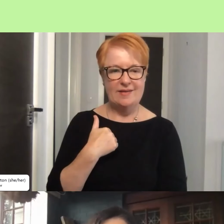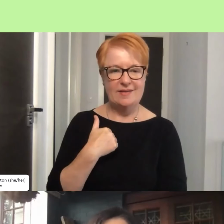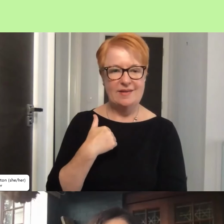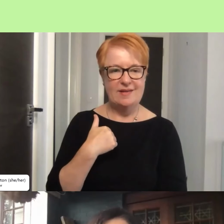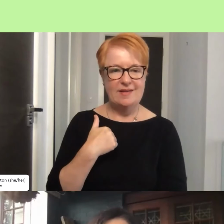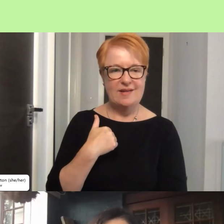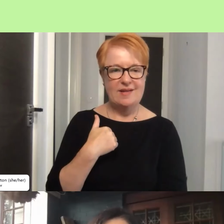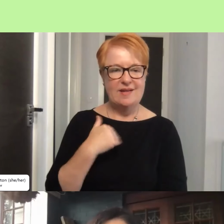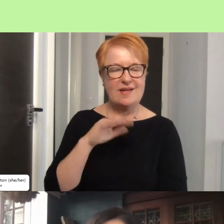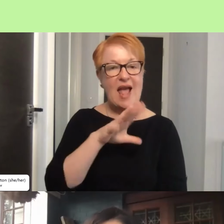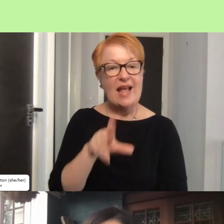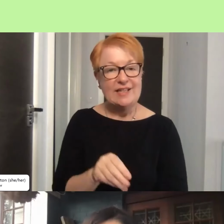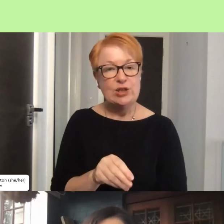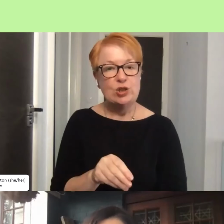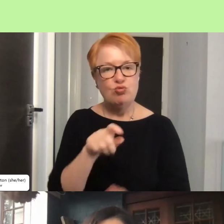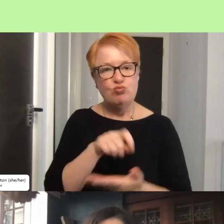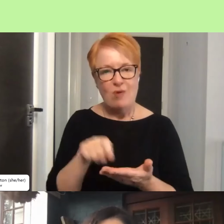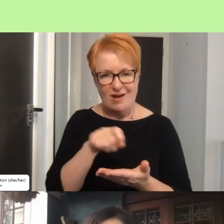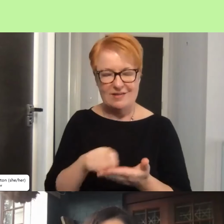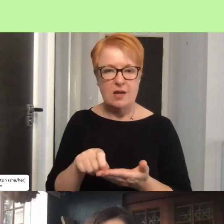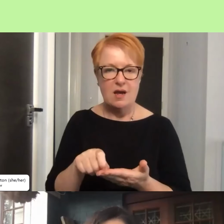Roy, who's a novelist and also a political writer.